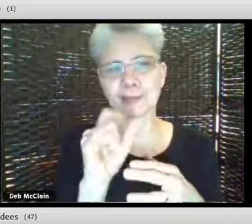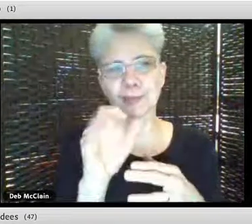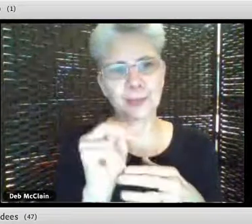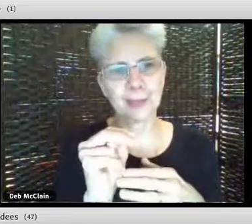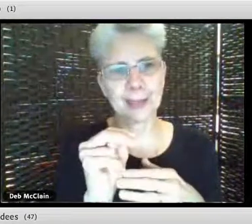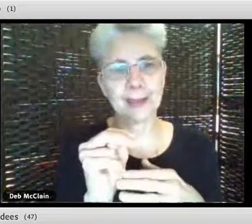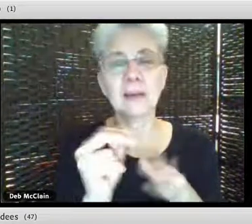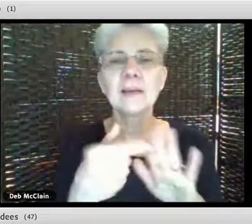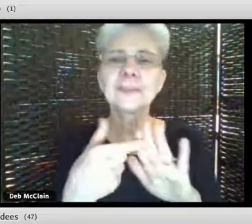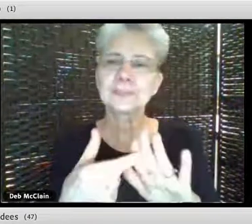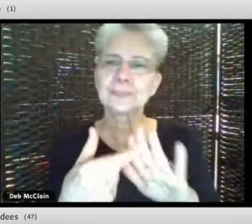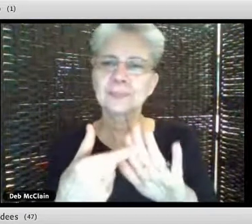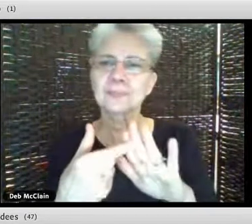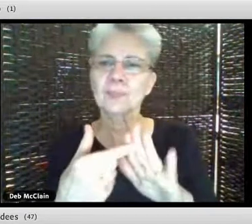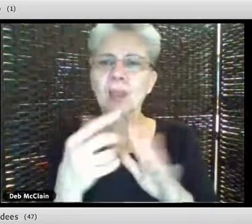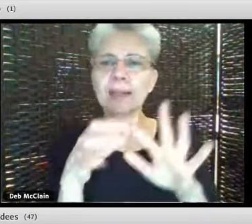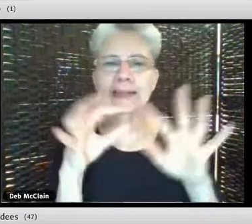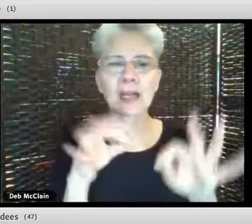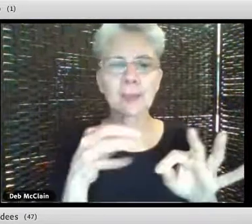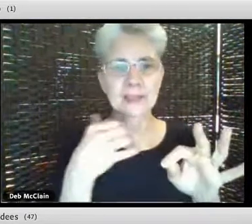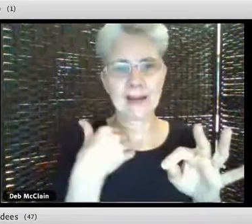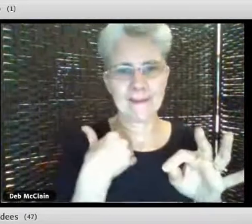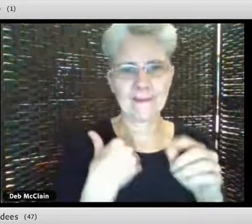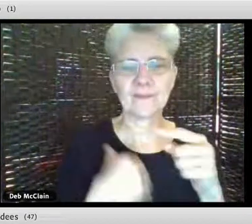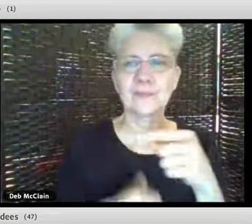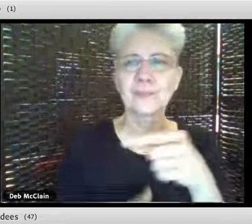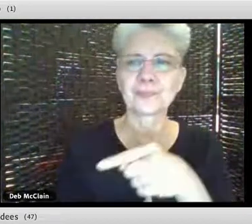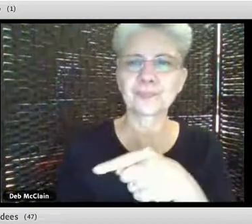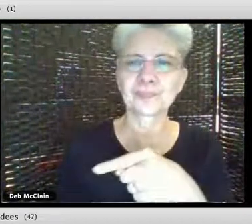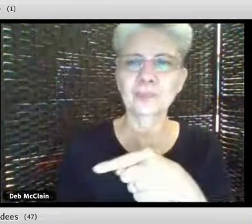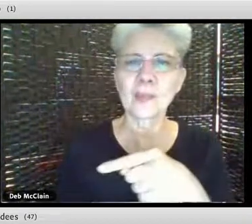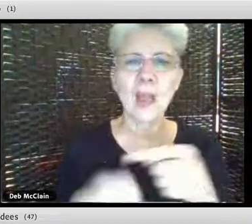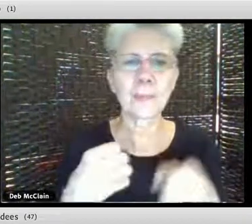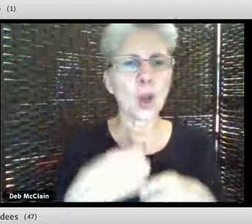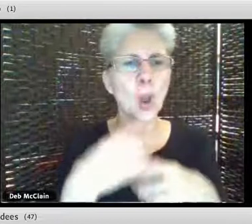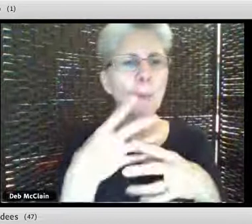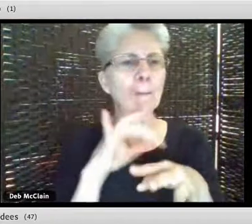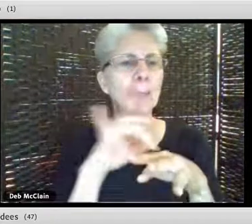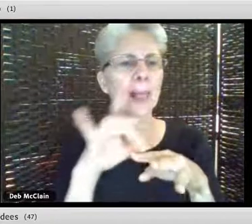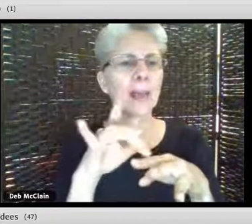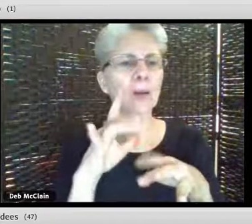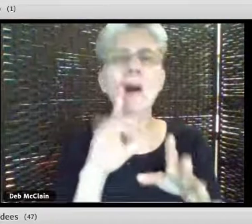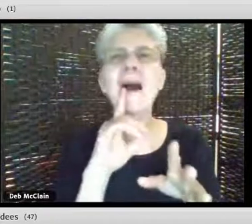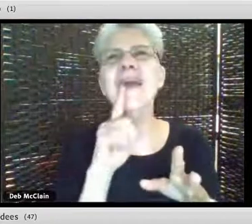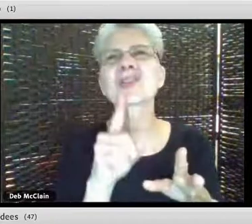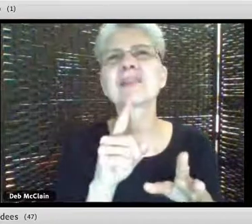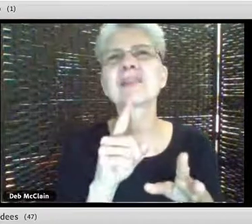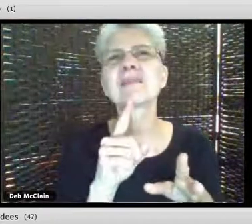Drive from just about anywhere that you're on a Google screen. So these are some of the documents that I have in here.